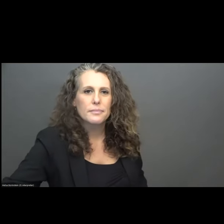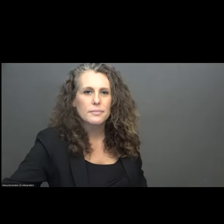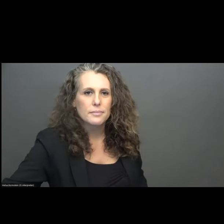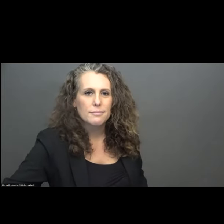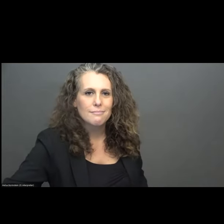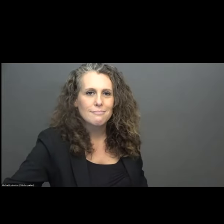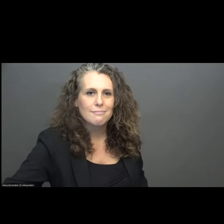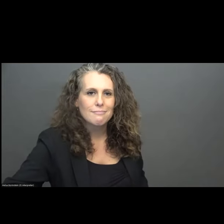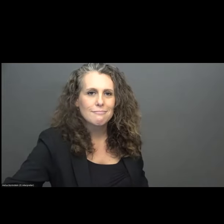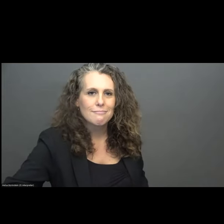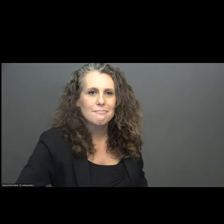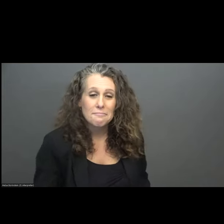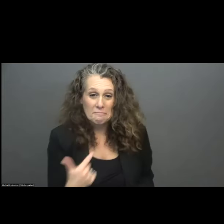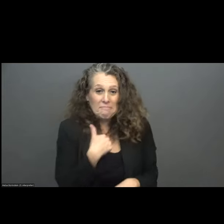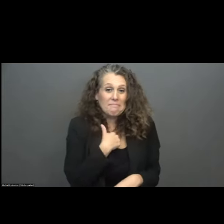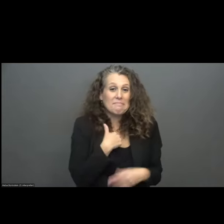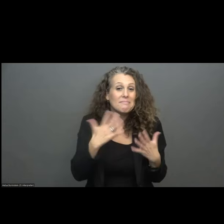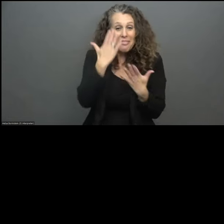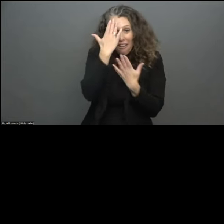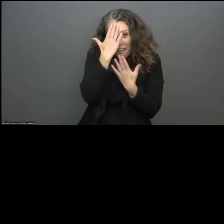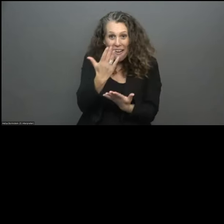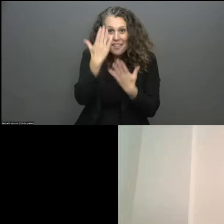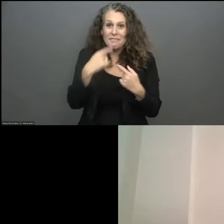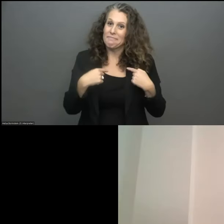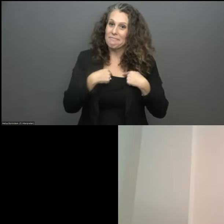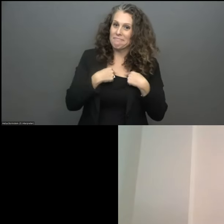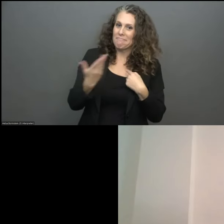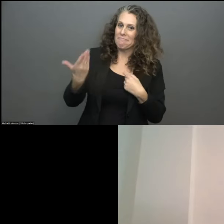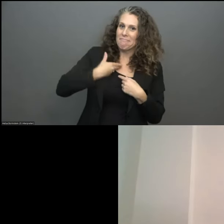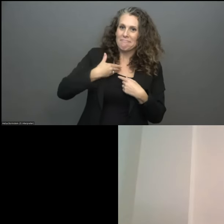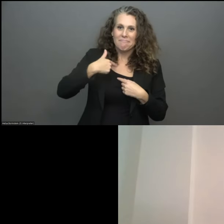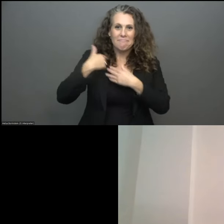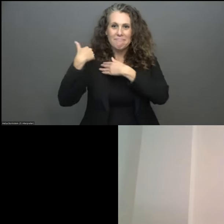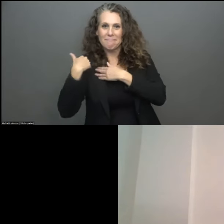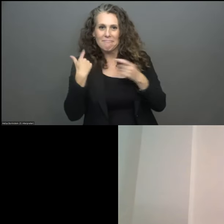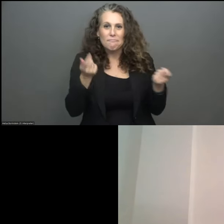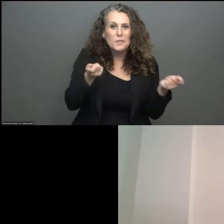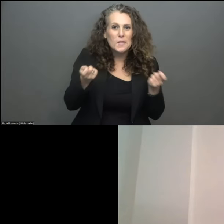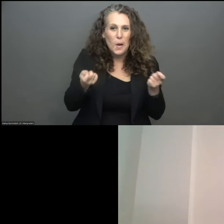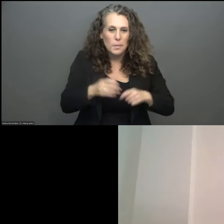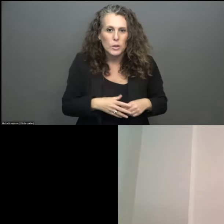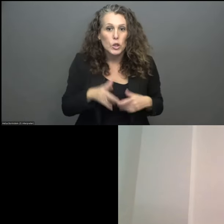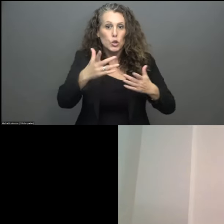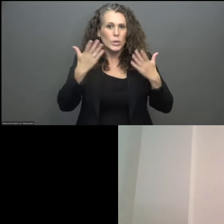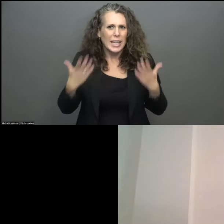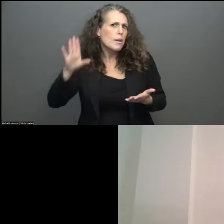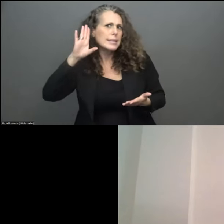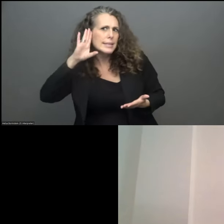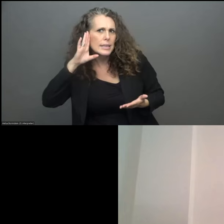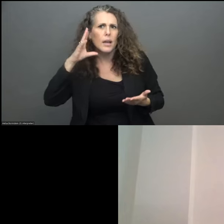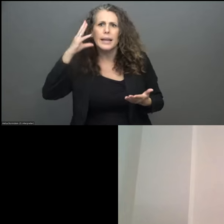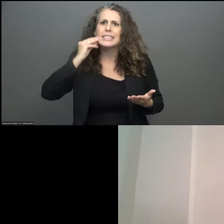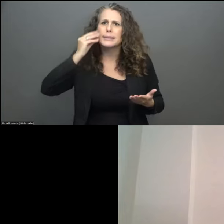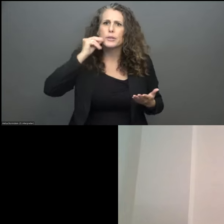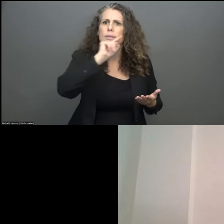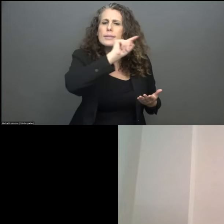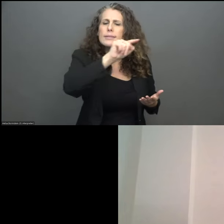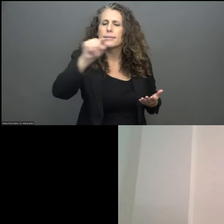this session we will gain some practical strategies on training persons with disabilities to enhance